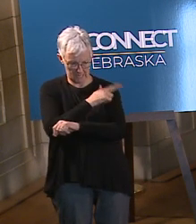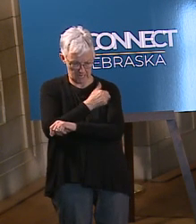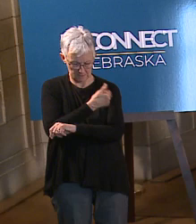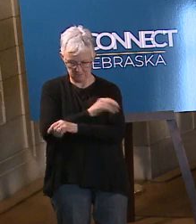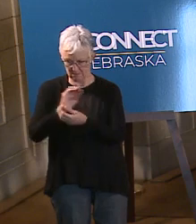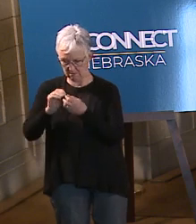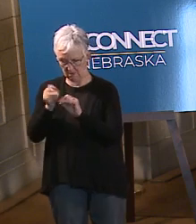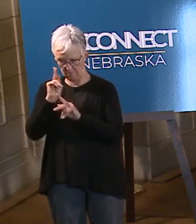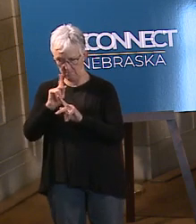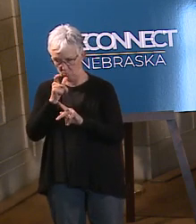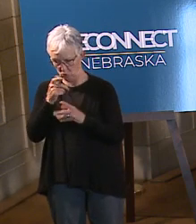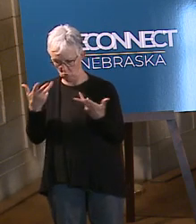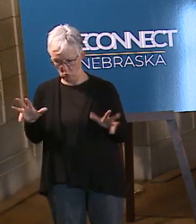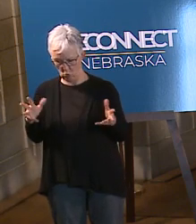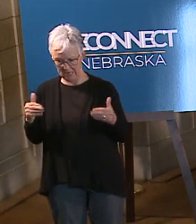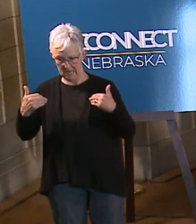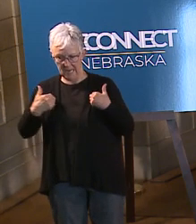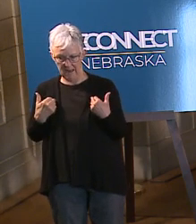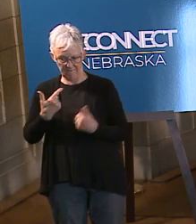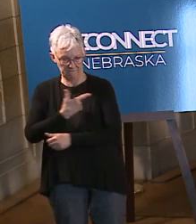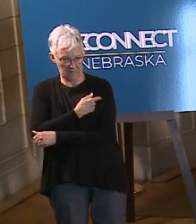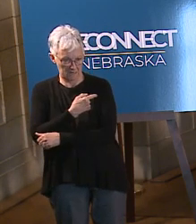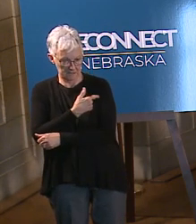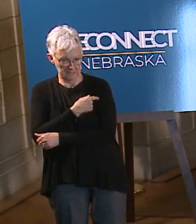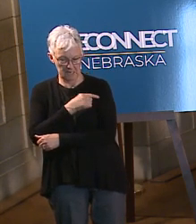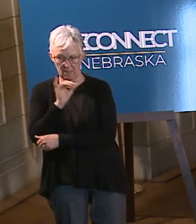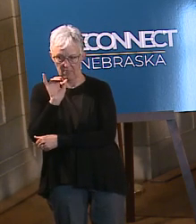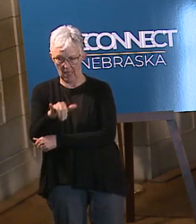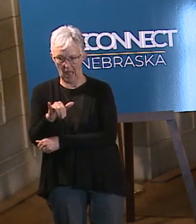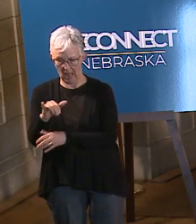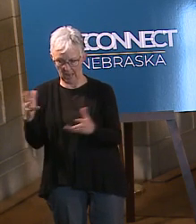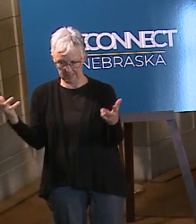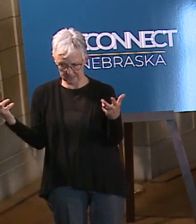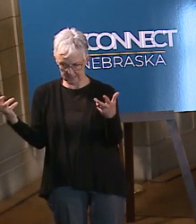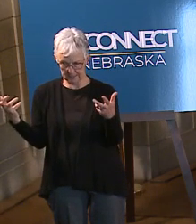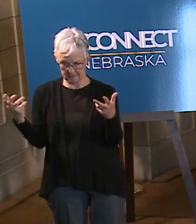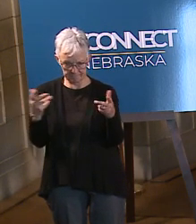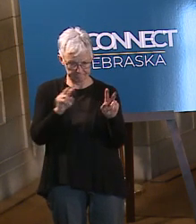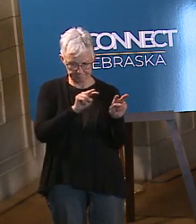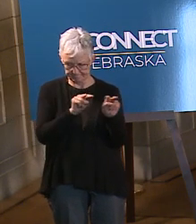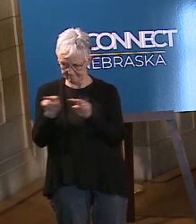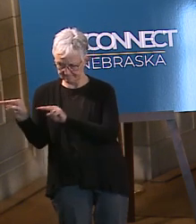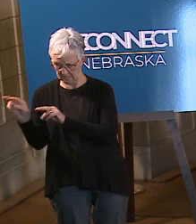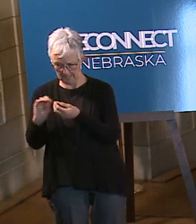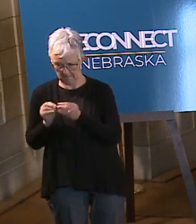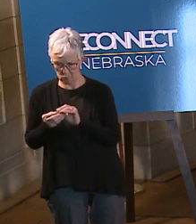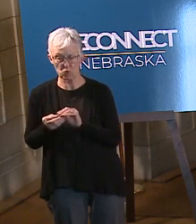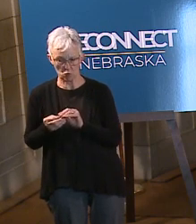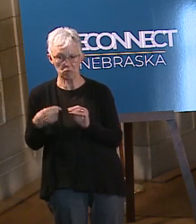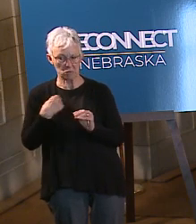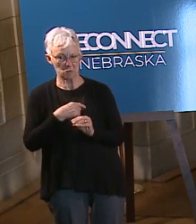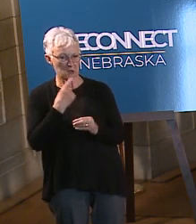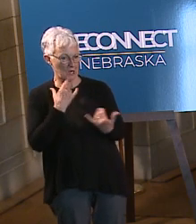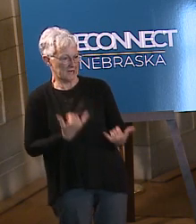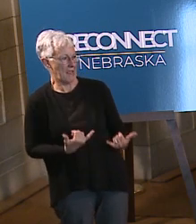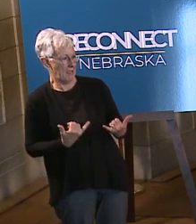AS WE LOOKED AT THE DECLINING CASES AND HOSPITALIZATIONS AND THE NUMBER OF PEOPLE THAT HAVE